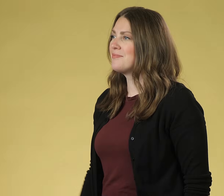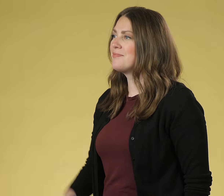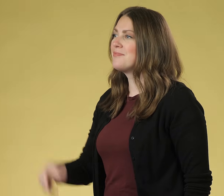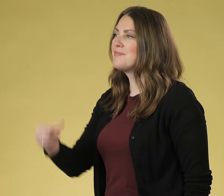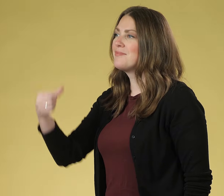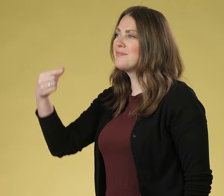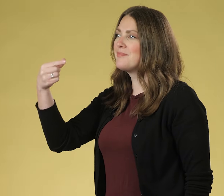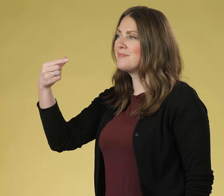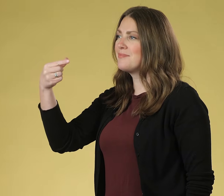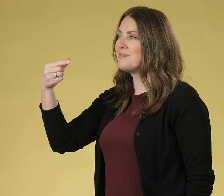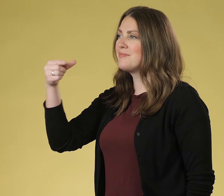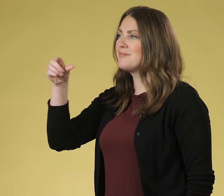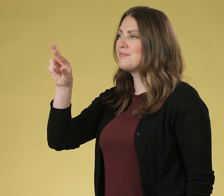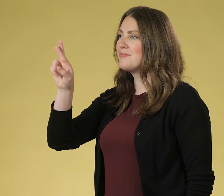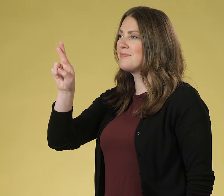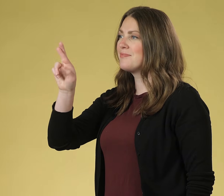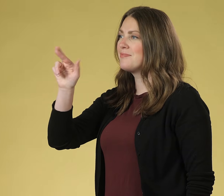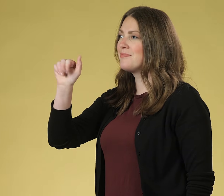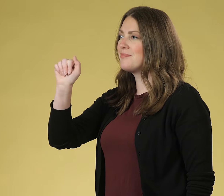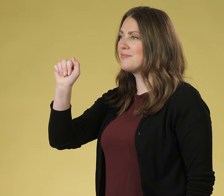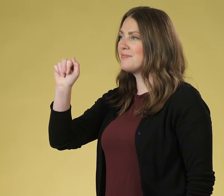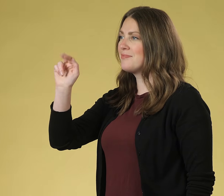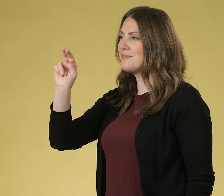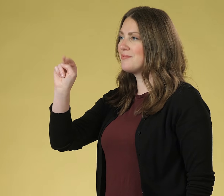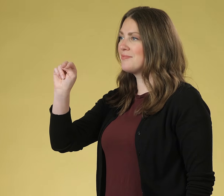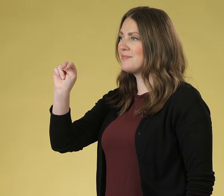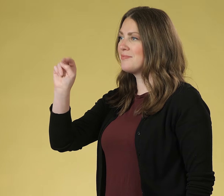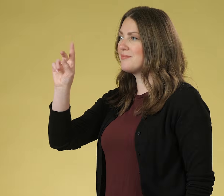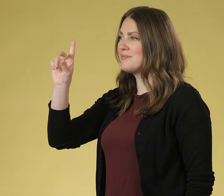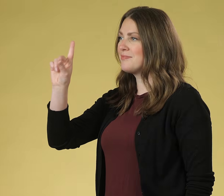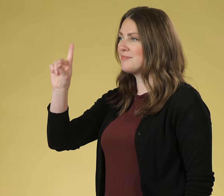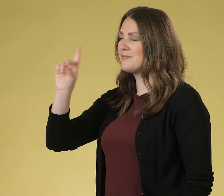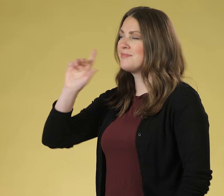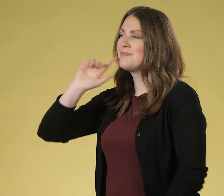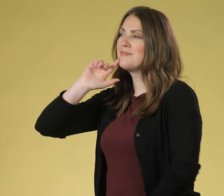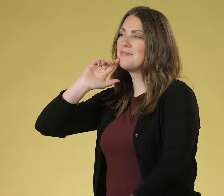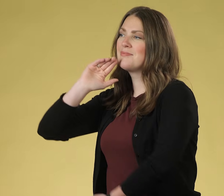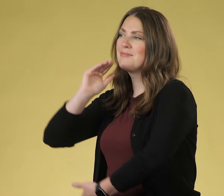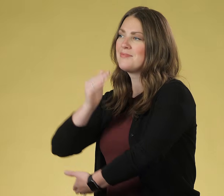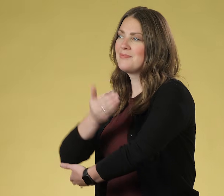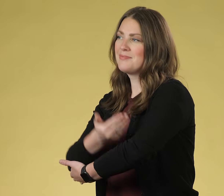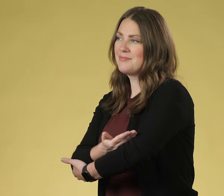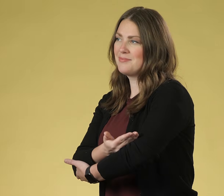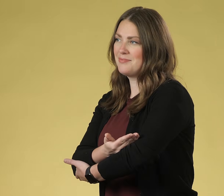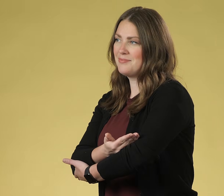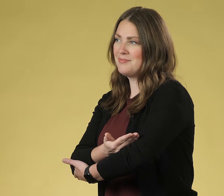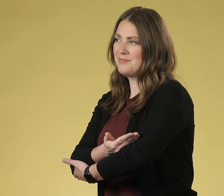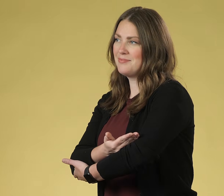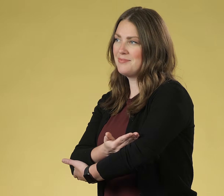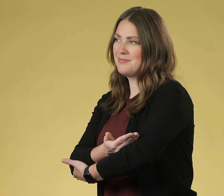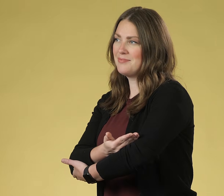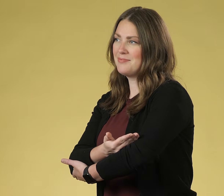You finger spell the word grand. And then the sign daughter.